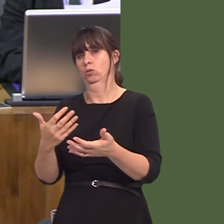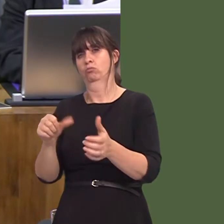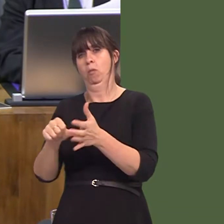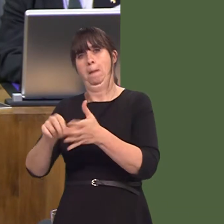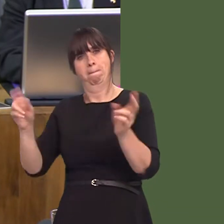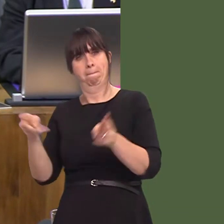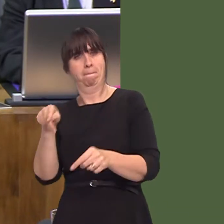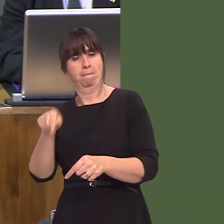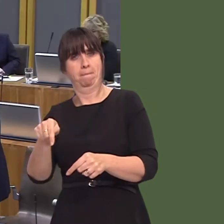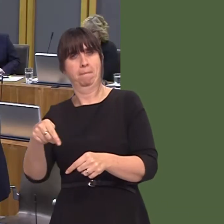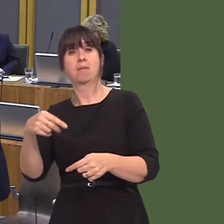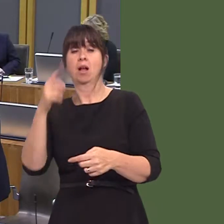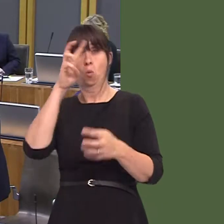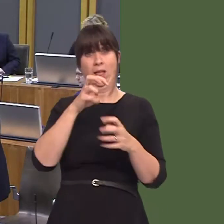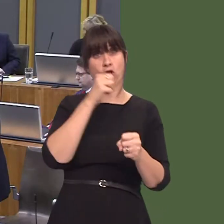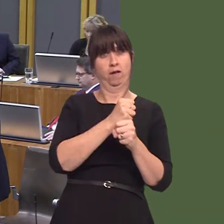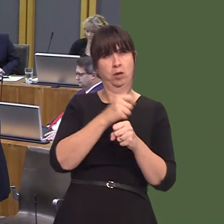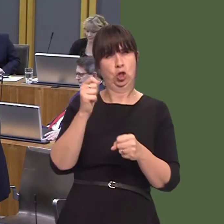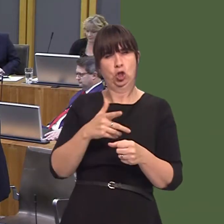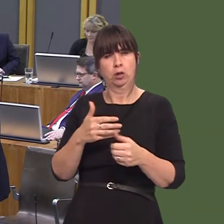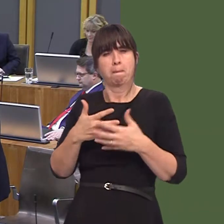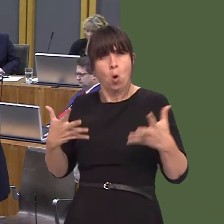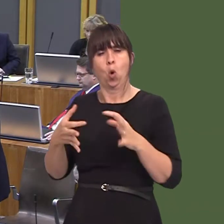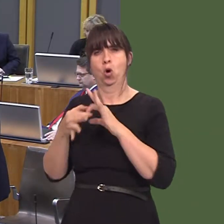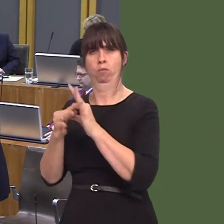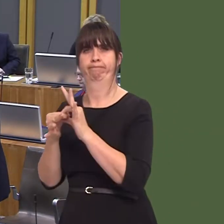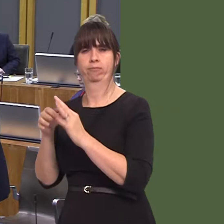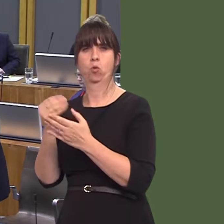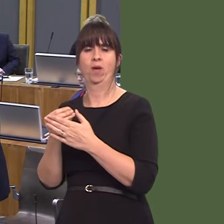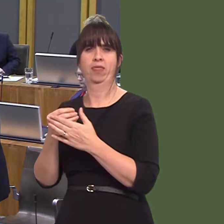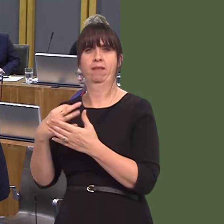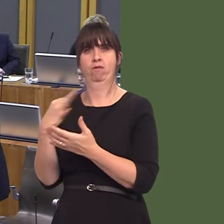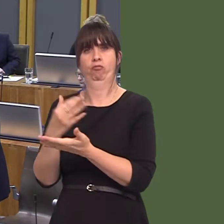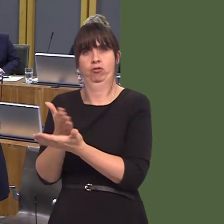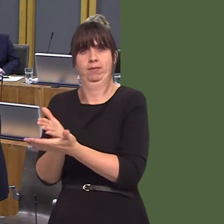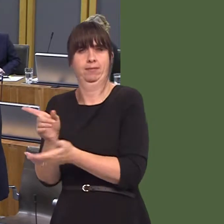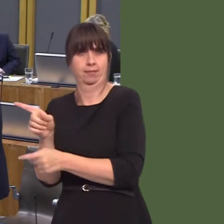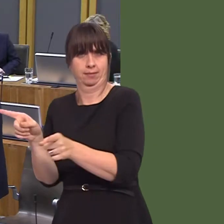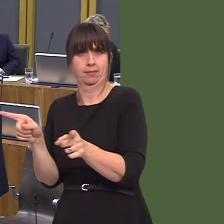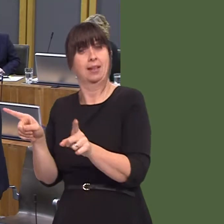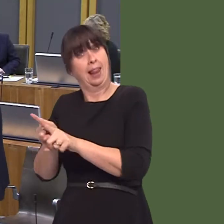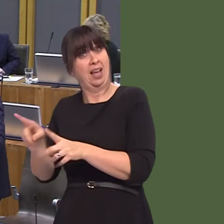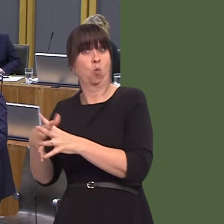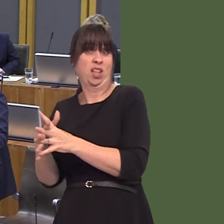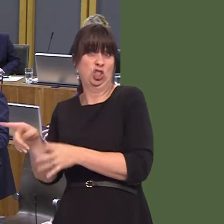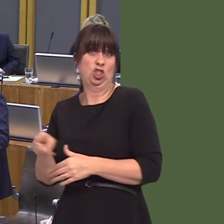So, I do believe that Welsh Government should be working ever more closely with the third sector and organisations like the Wallich. Carwyn Jones: Yes.